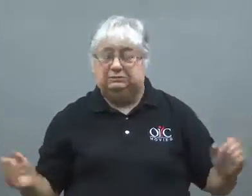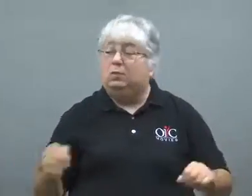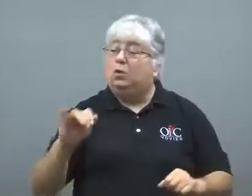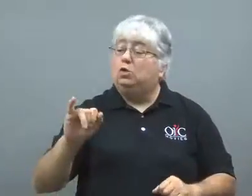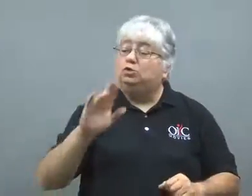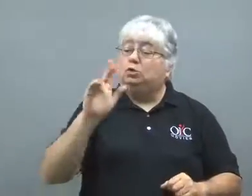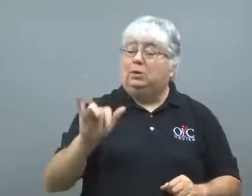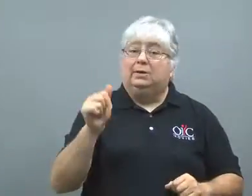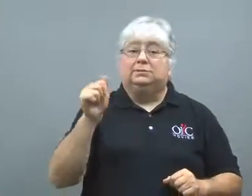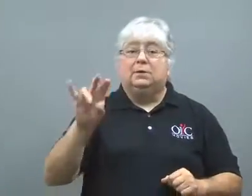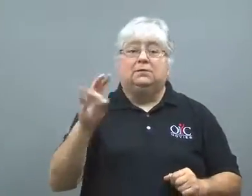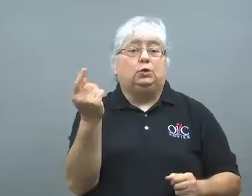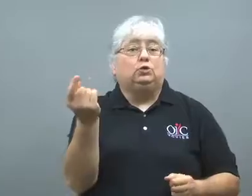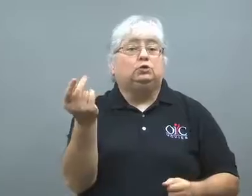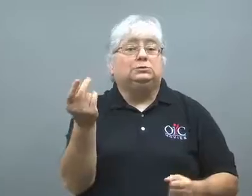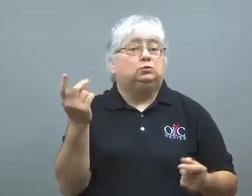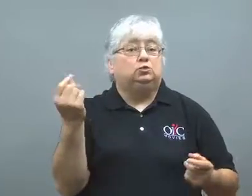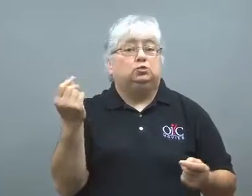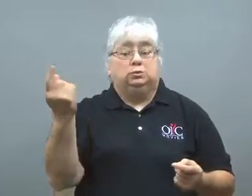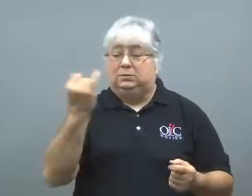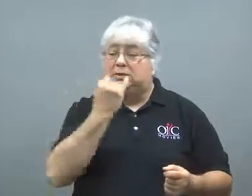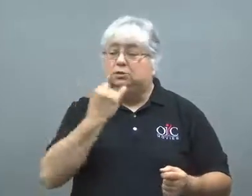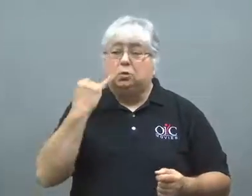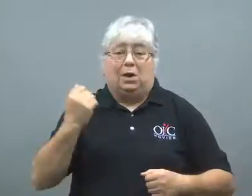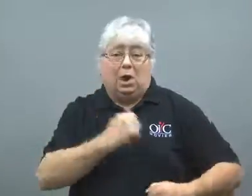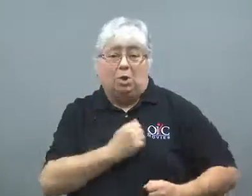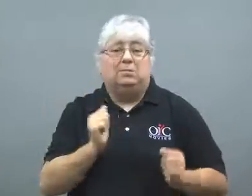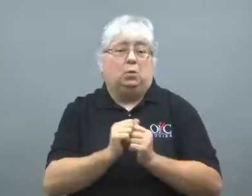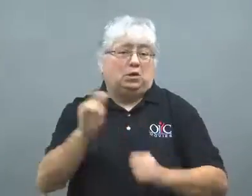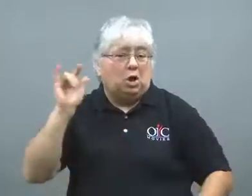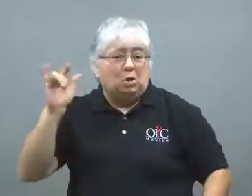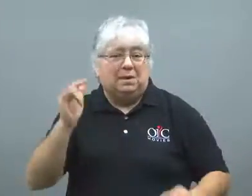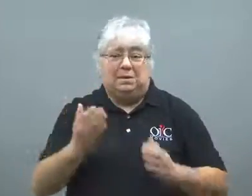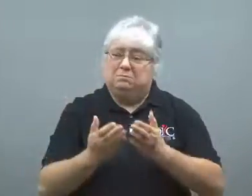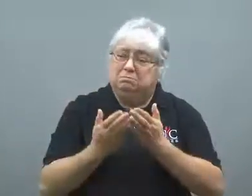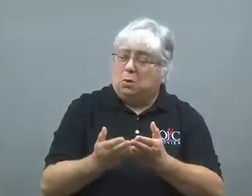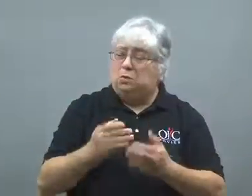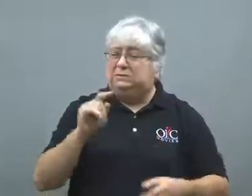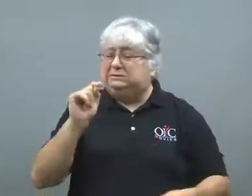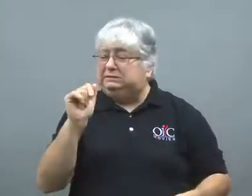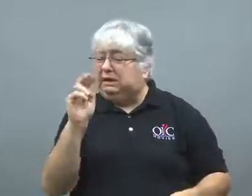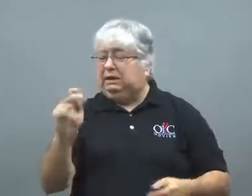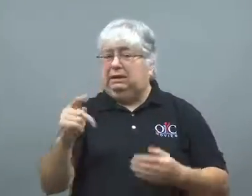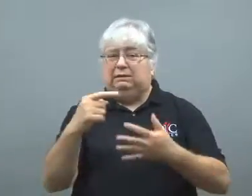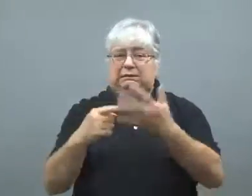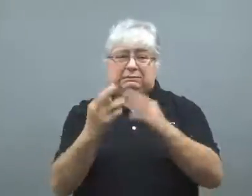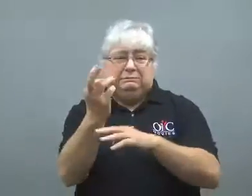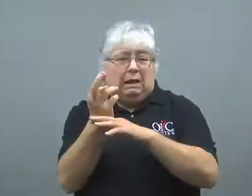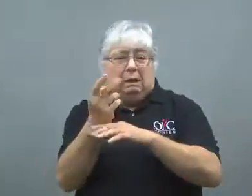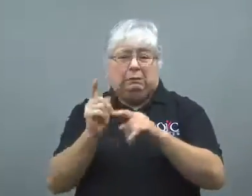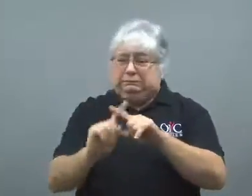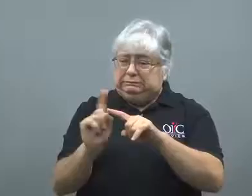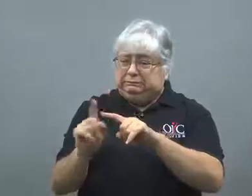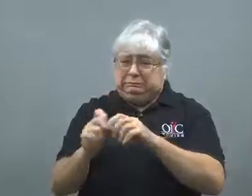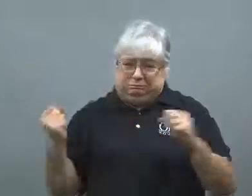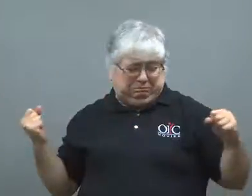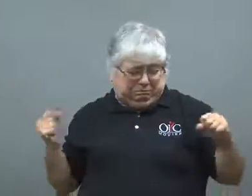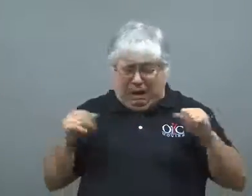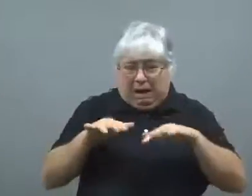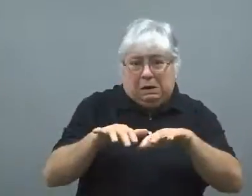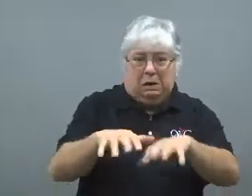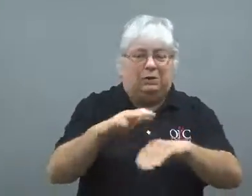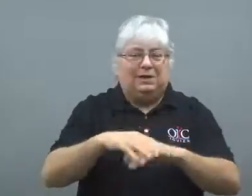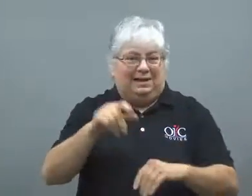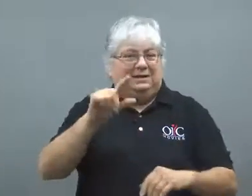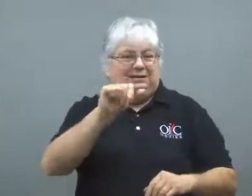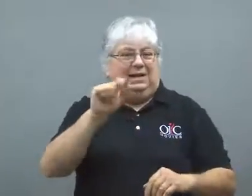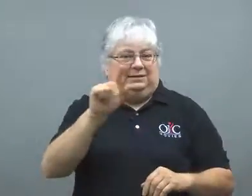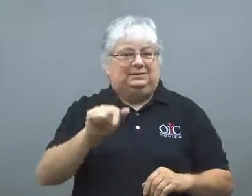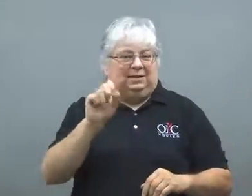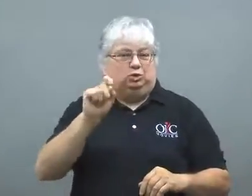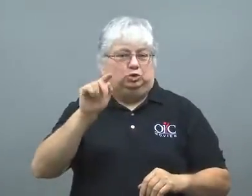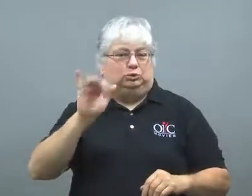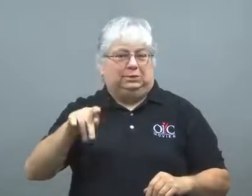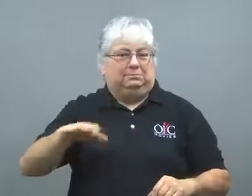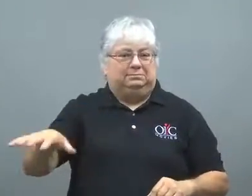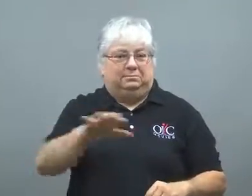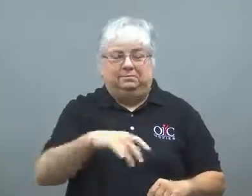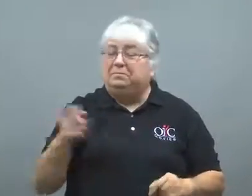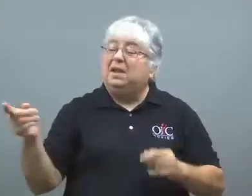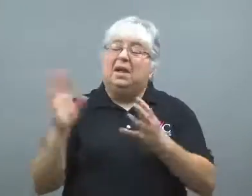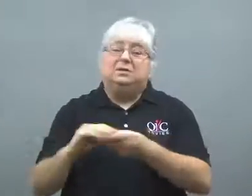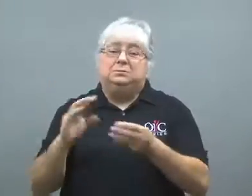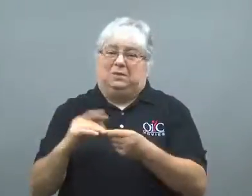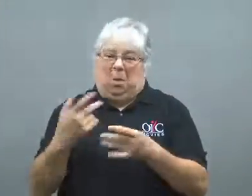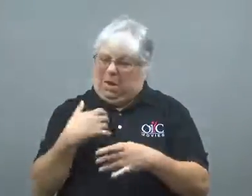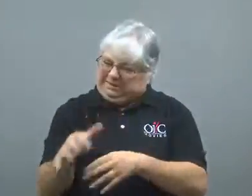On Thursday, July 17, Israel's troops with planes, boats, tanks